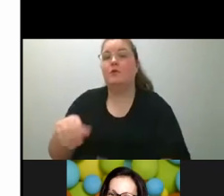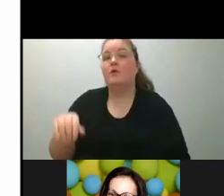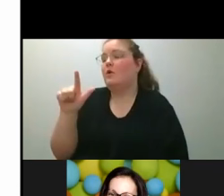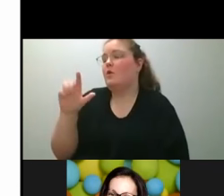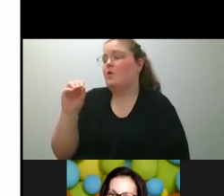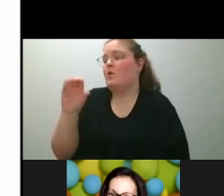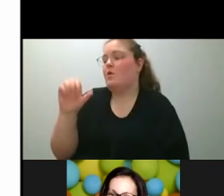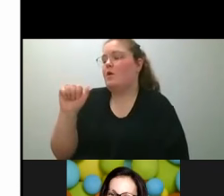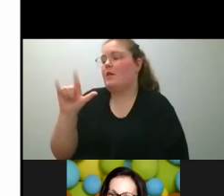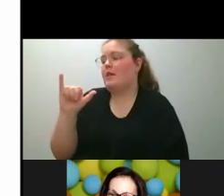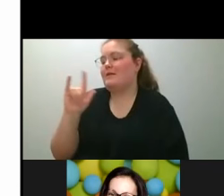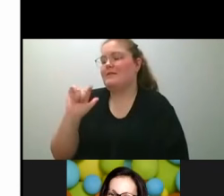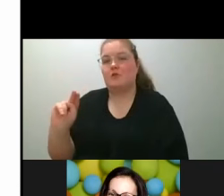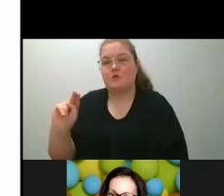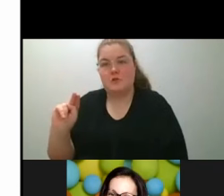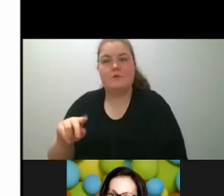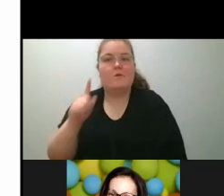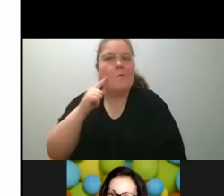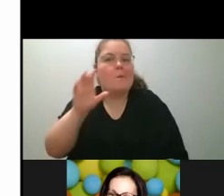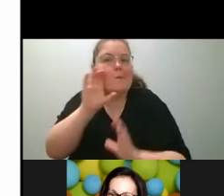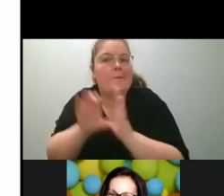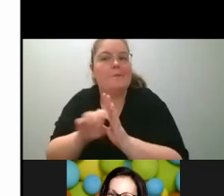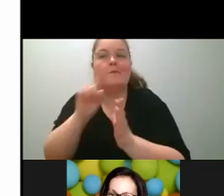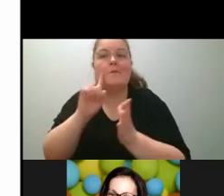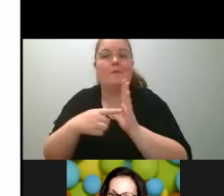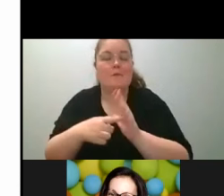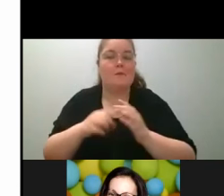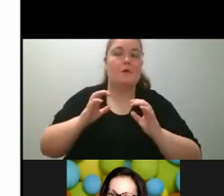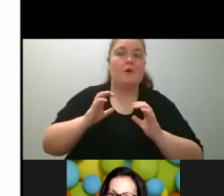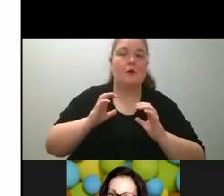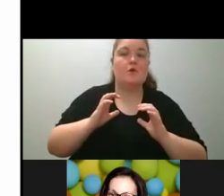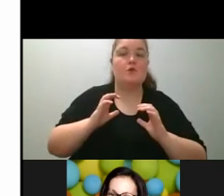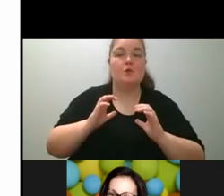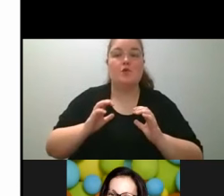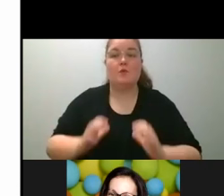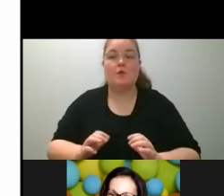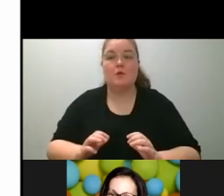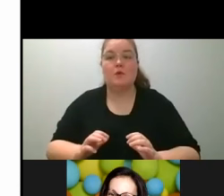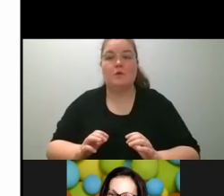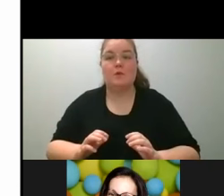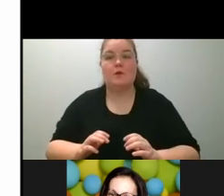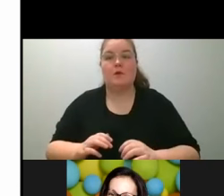So if you are working with consumers or clients who looks very different from the images